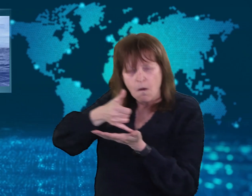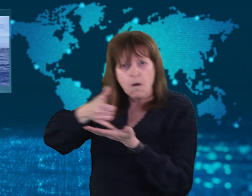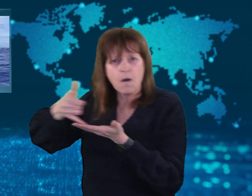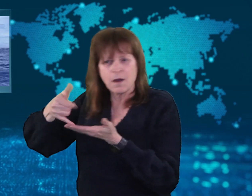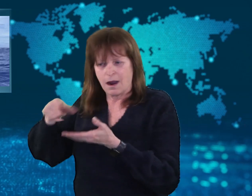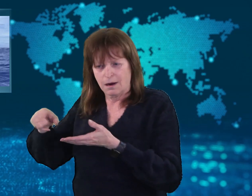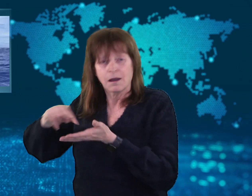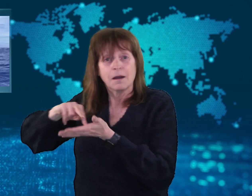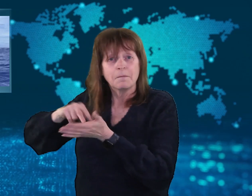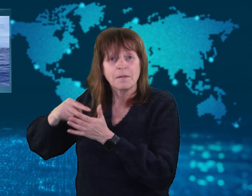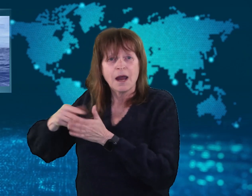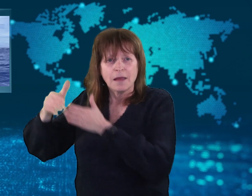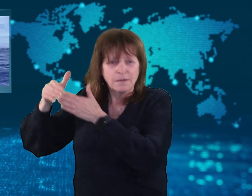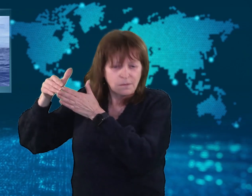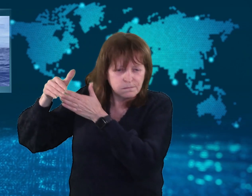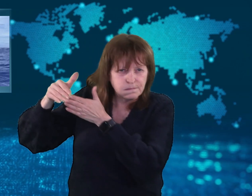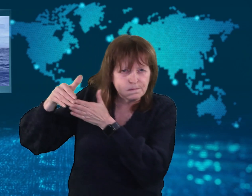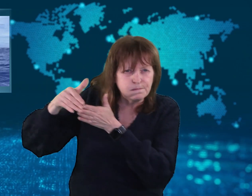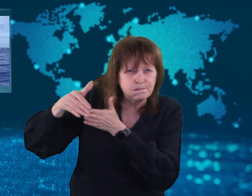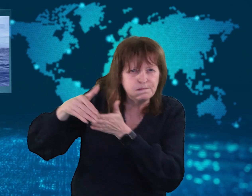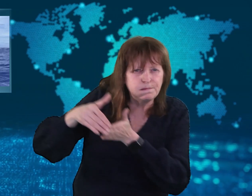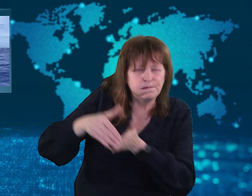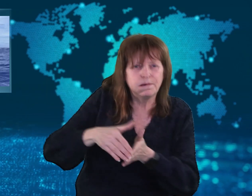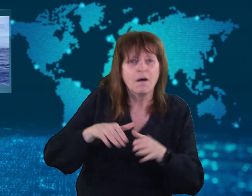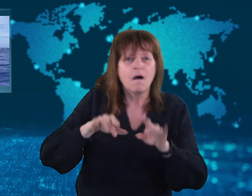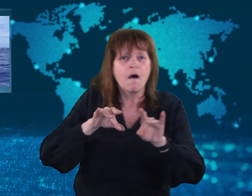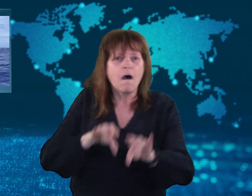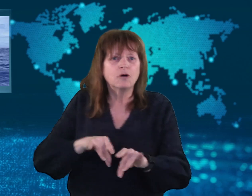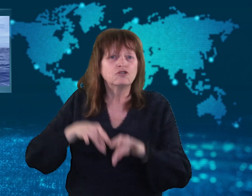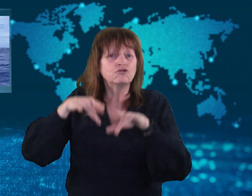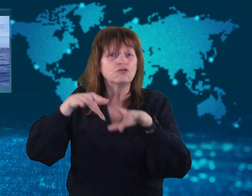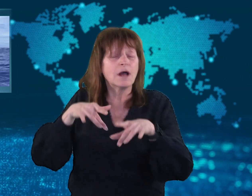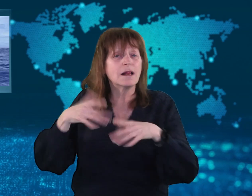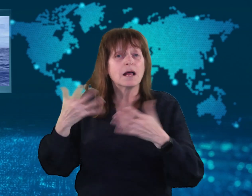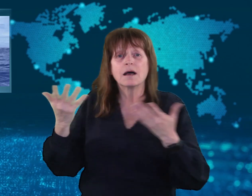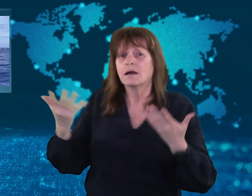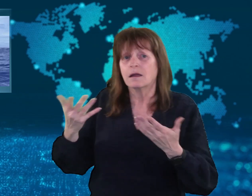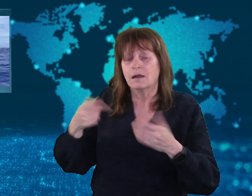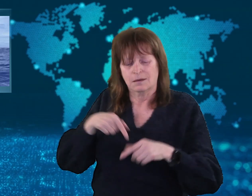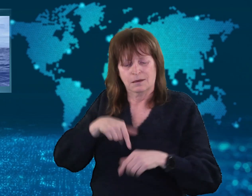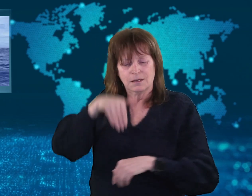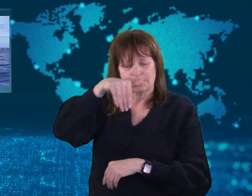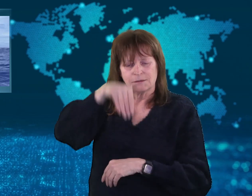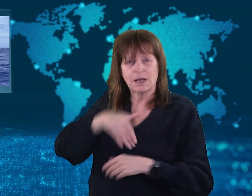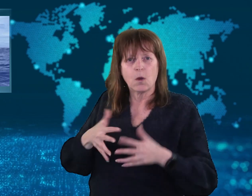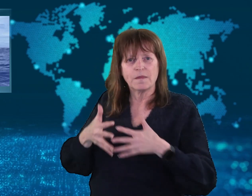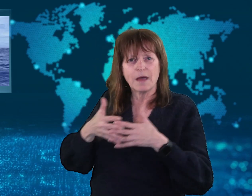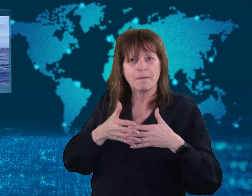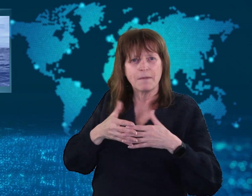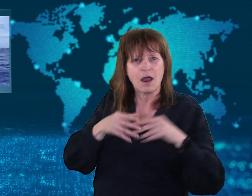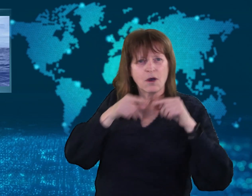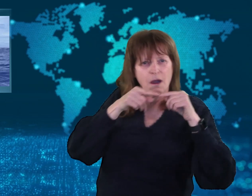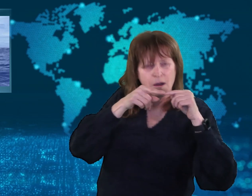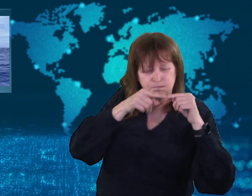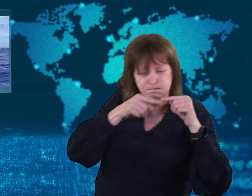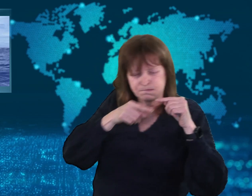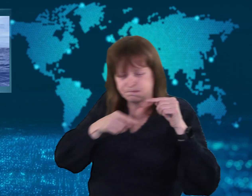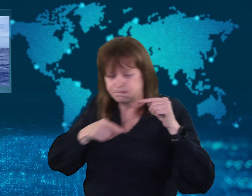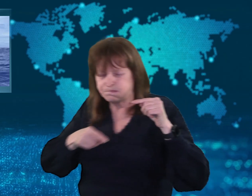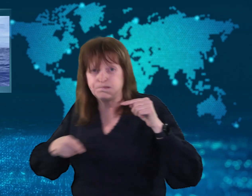for Australia from South America.